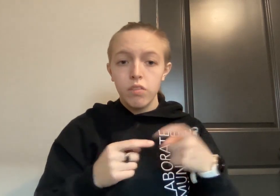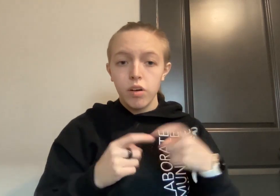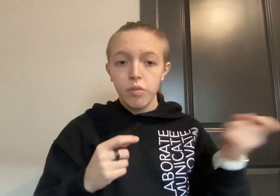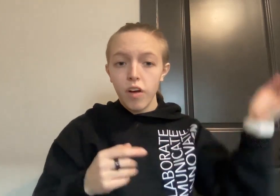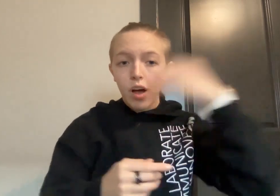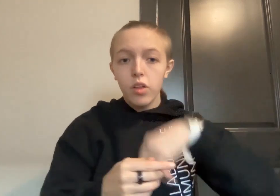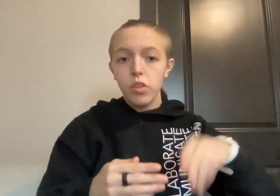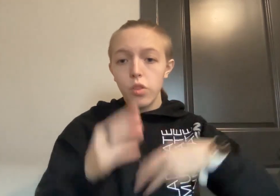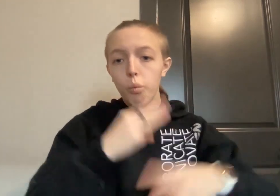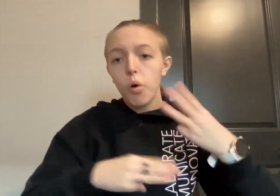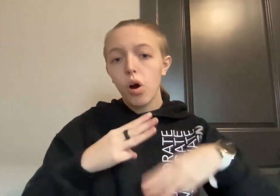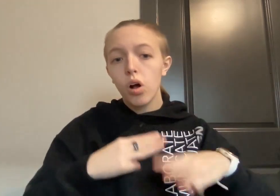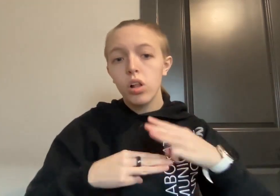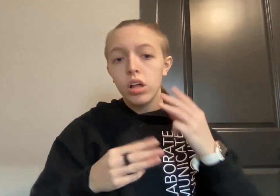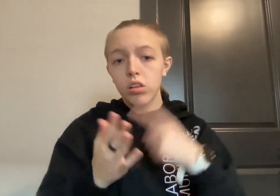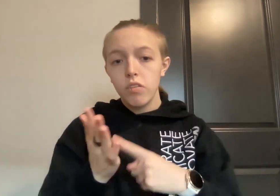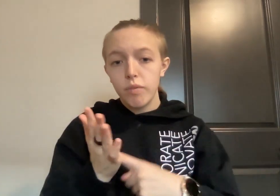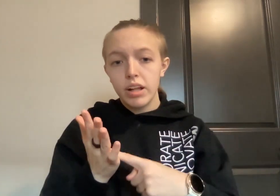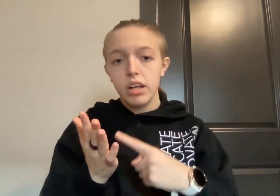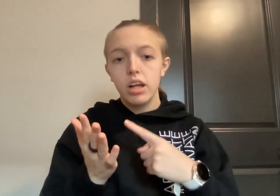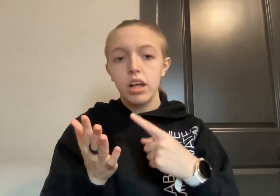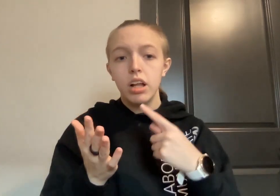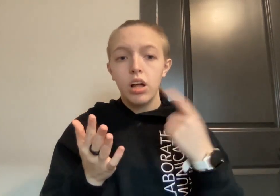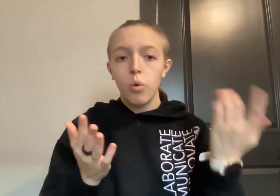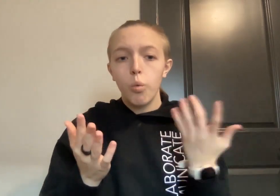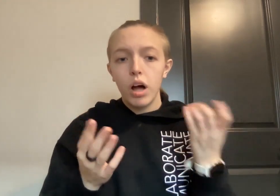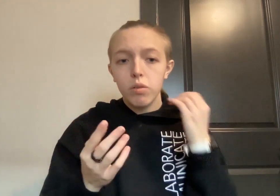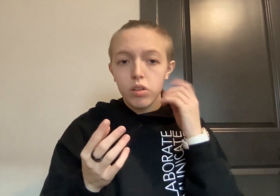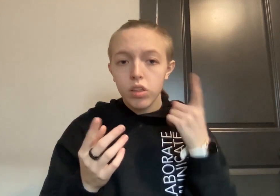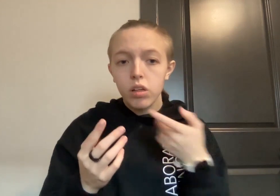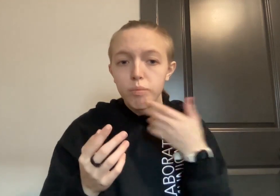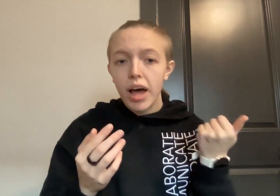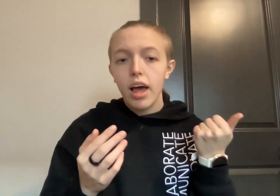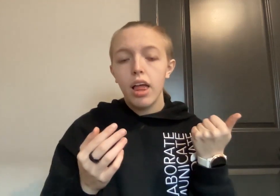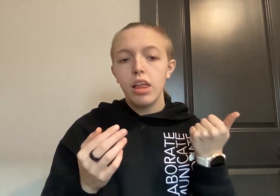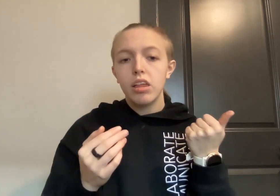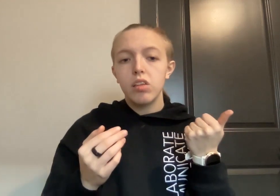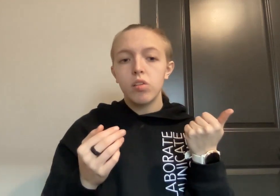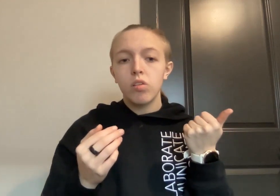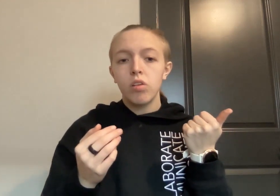from around the world debated what was the best